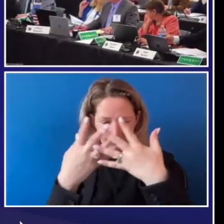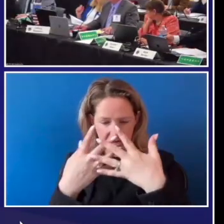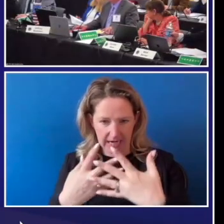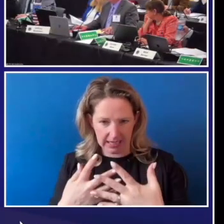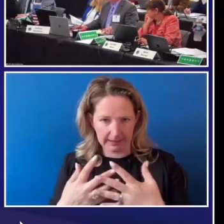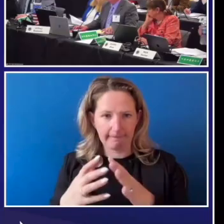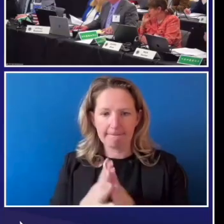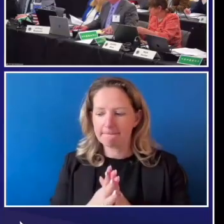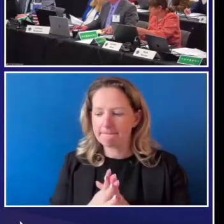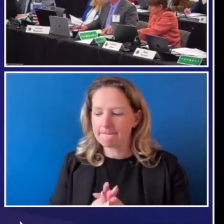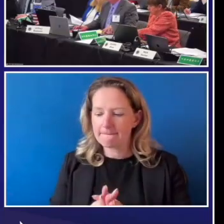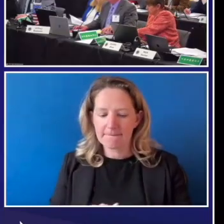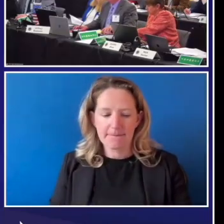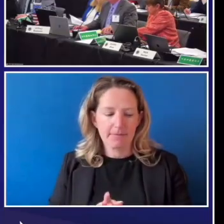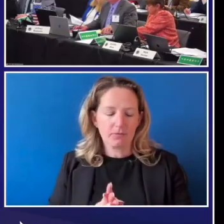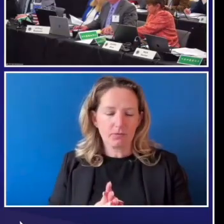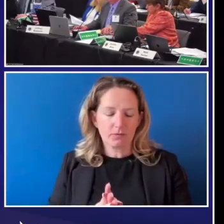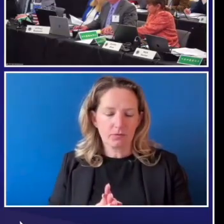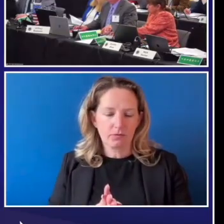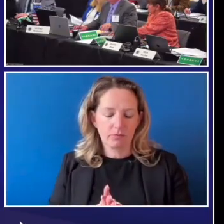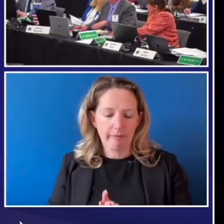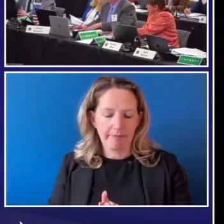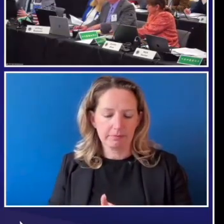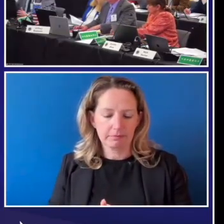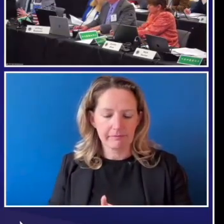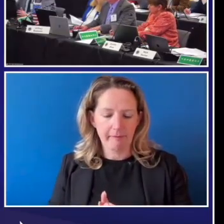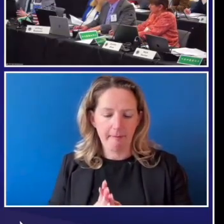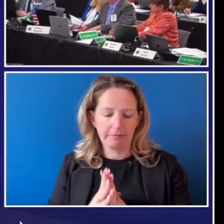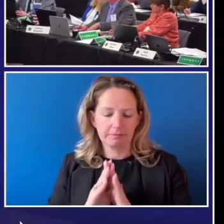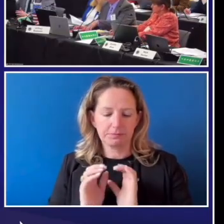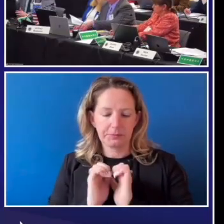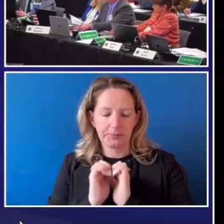try to reword my question here. Um, how is the department going to determine, uh,